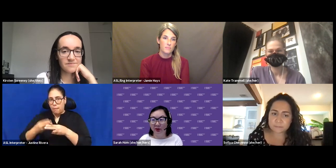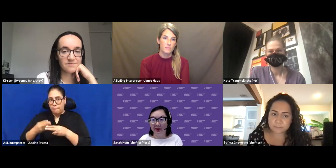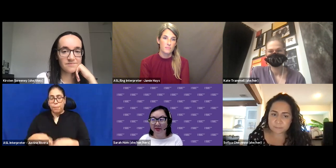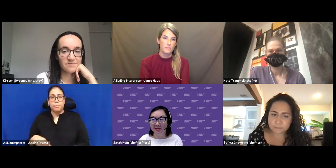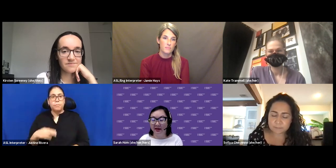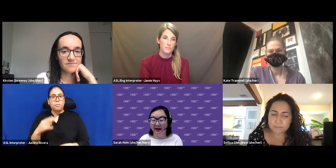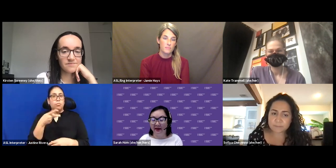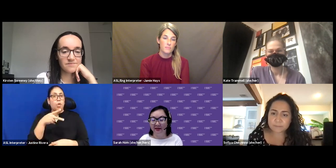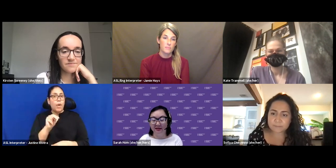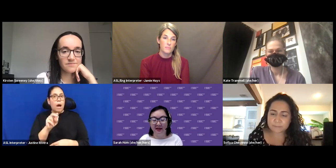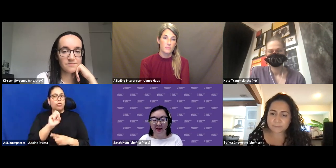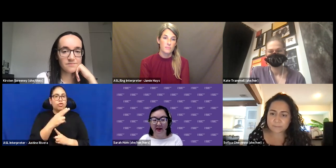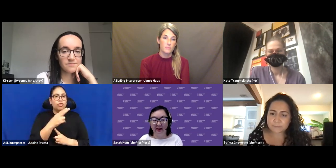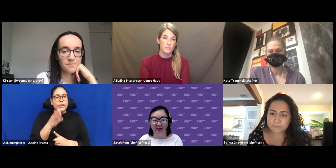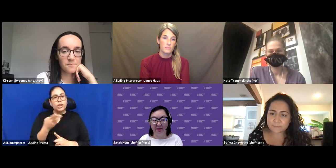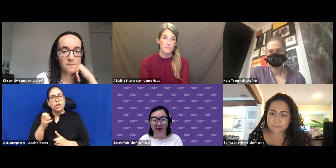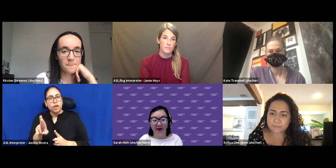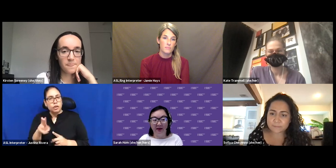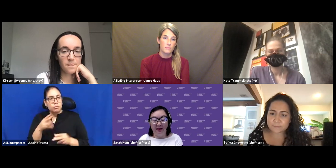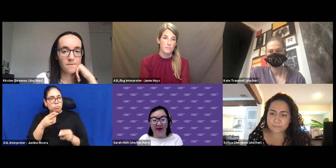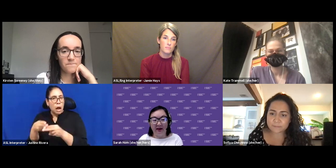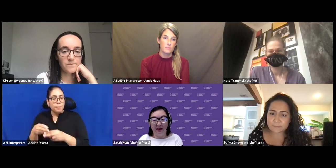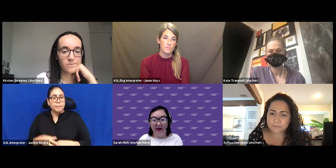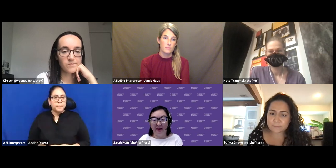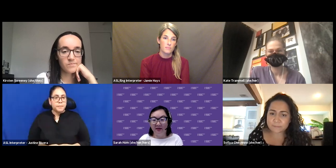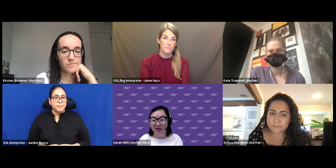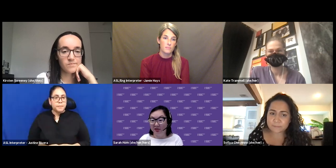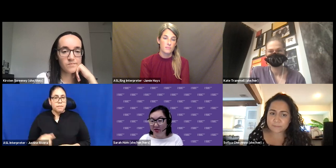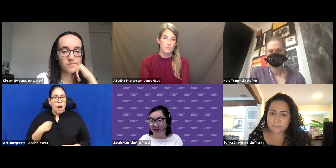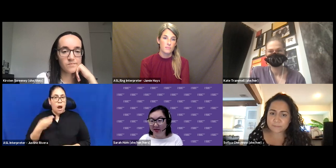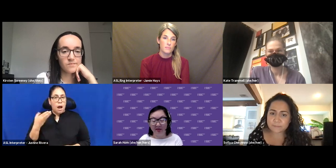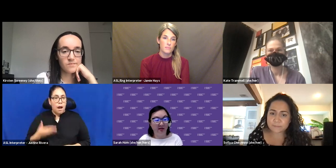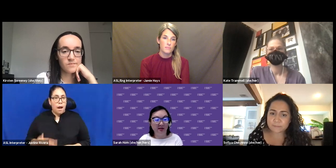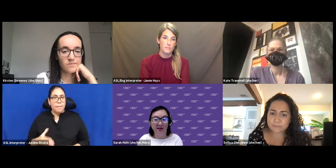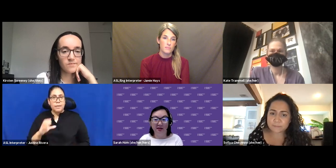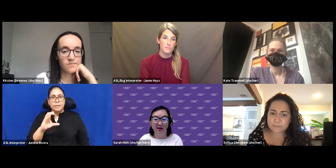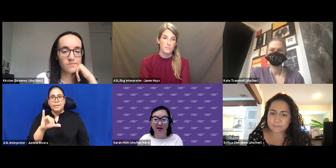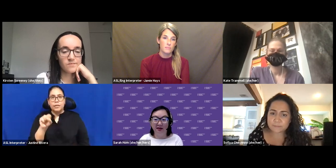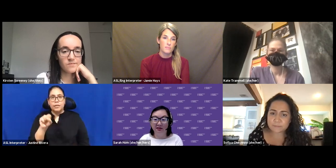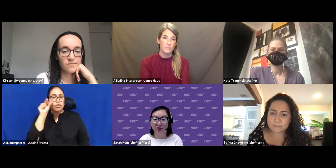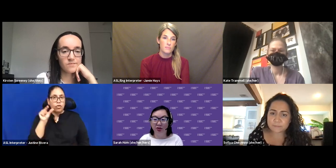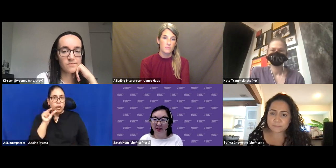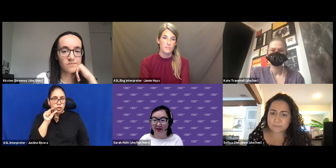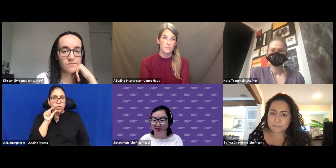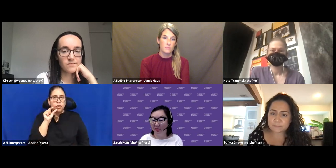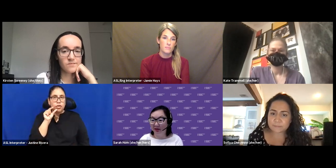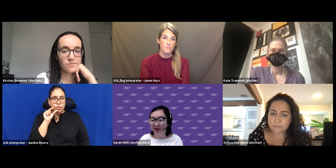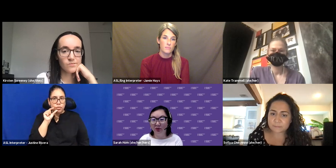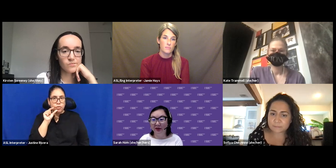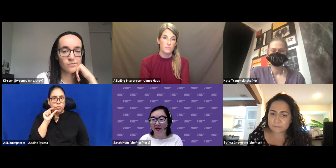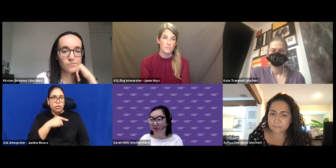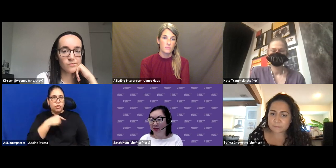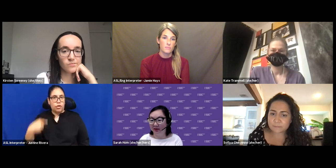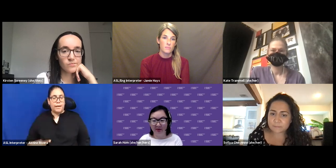pronouns, and I am a cisgendered Chinese American woman with